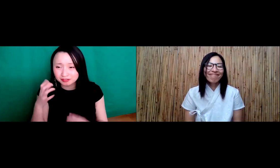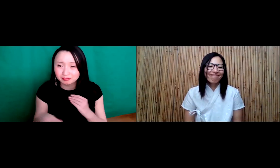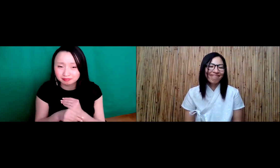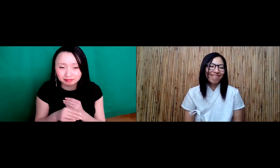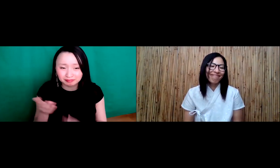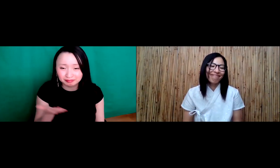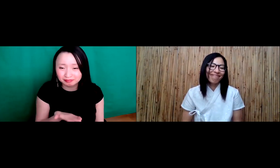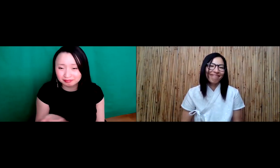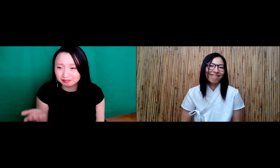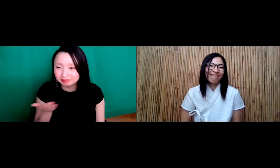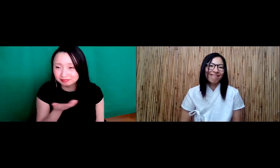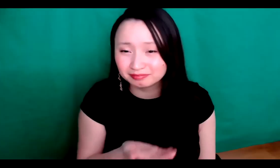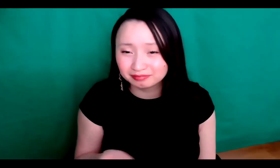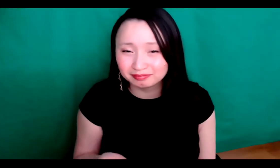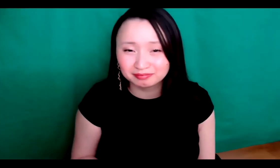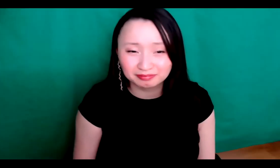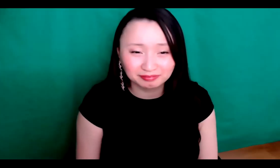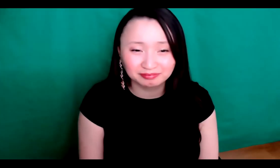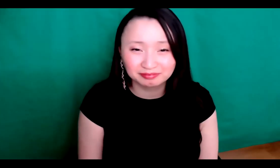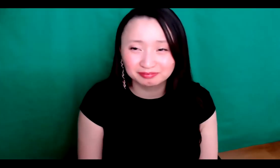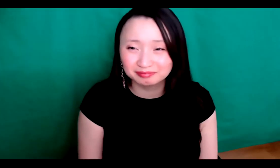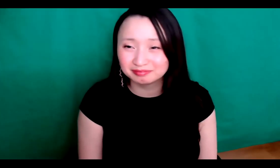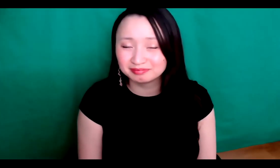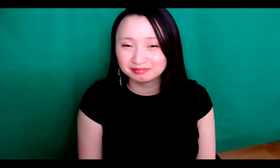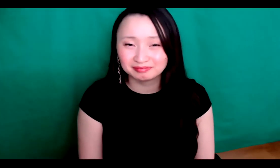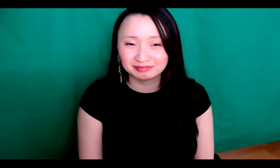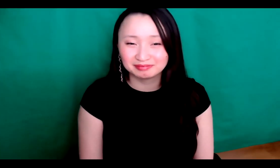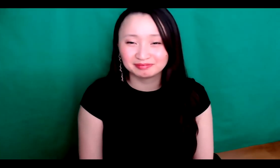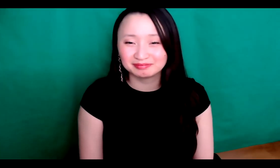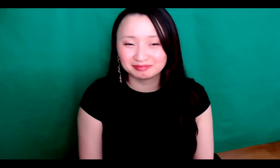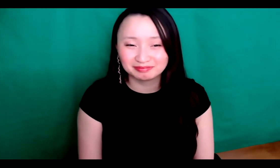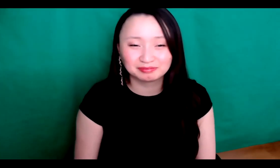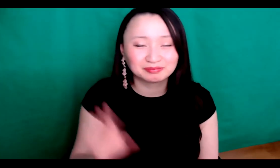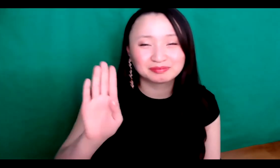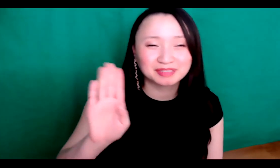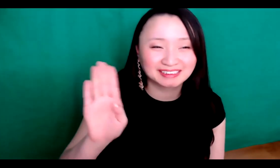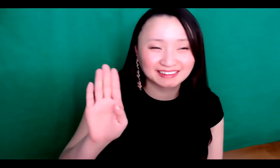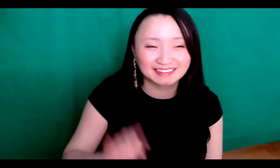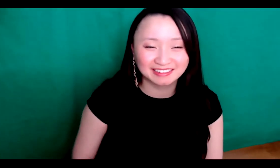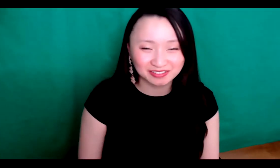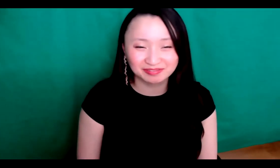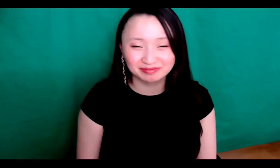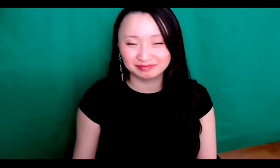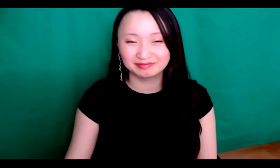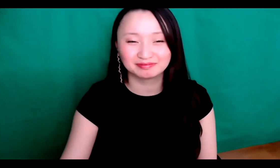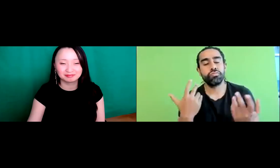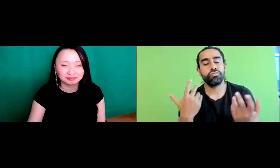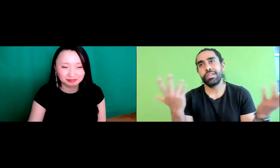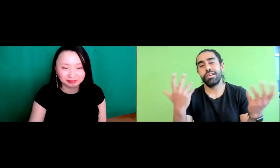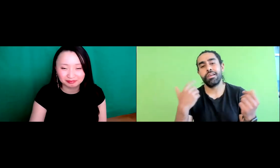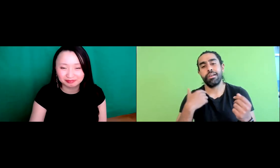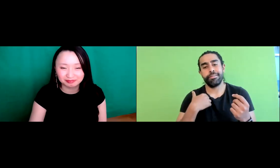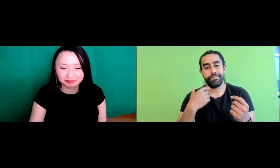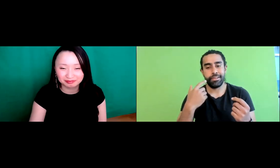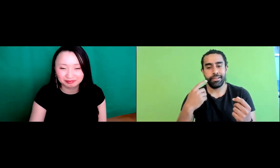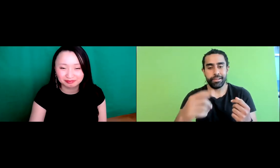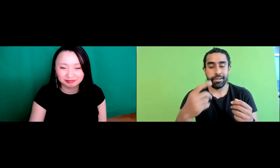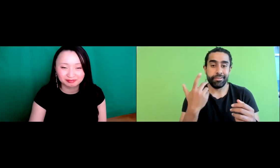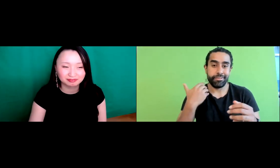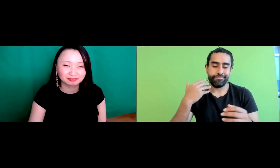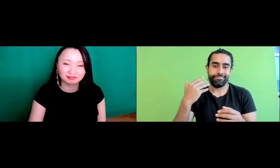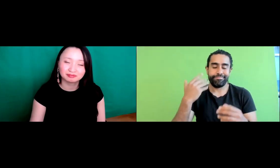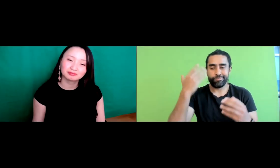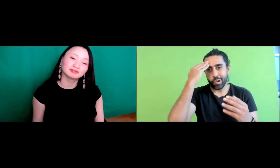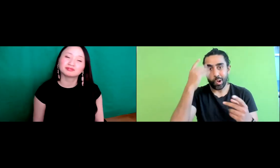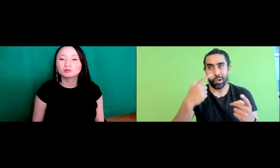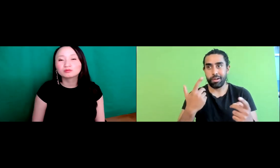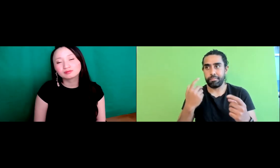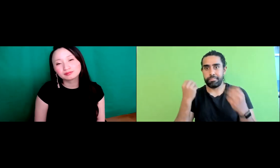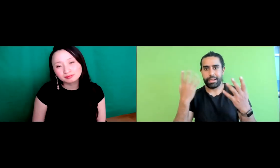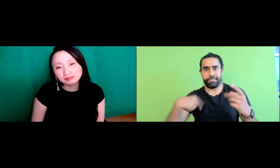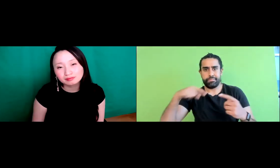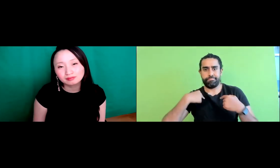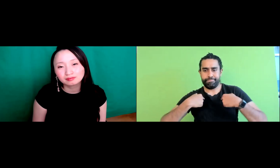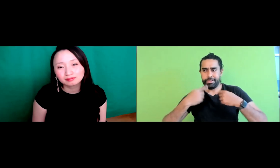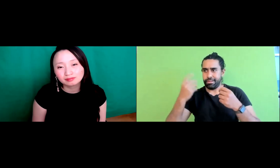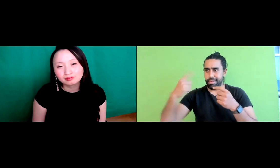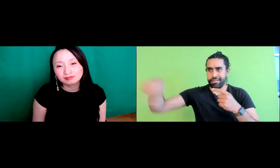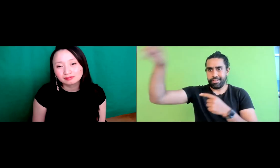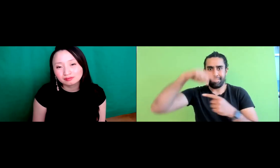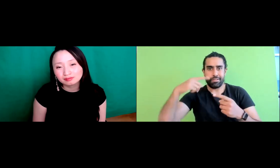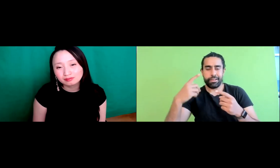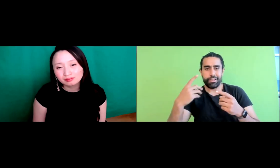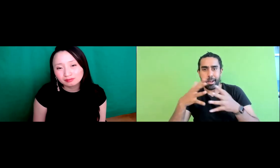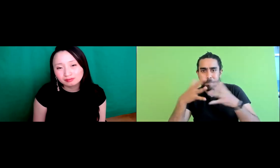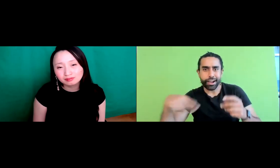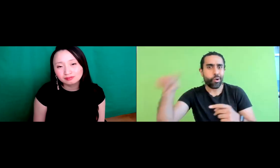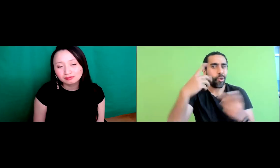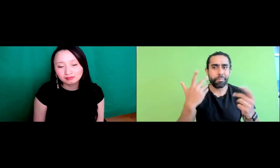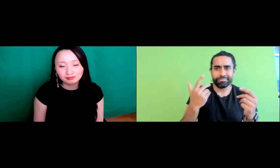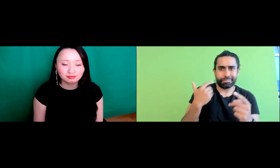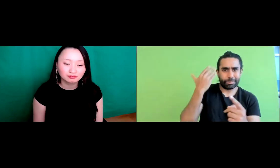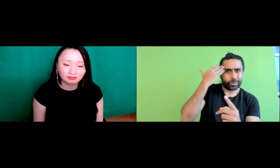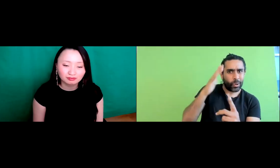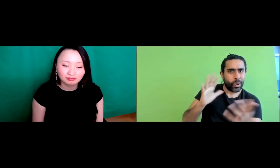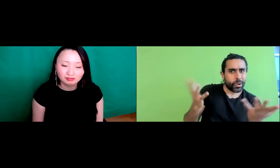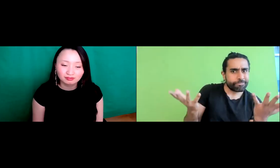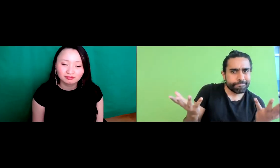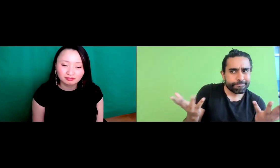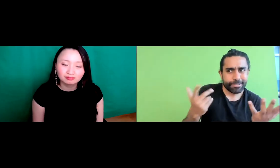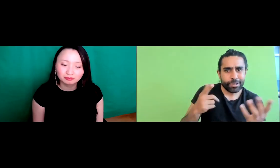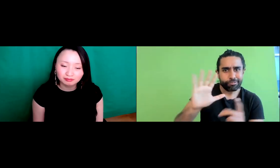Gosh, I agree with you Minda. Anybody else have any advice you'd like to share below.